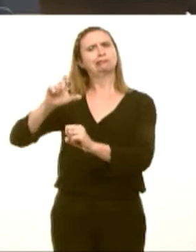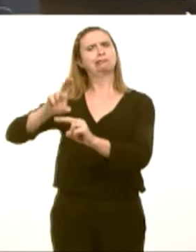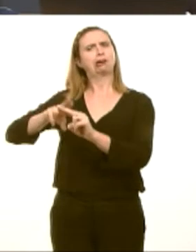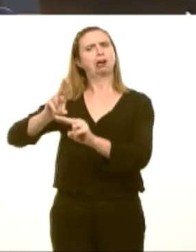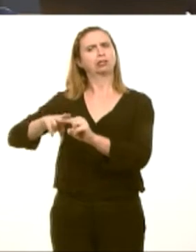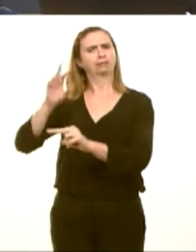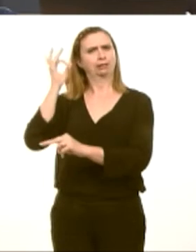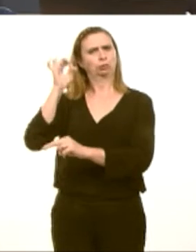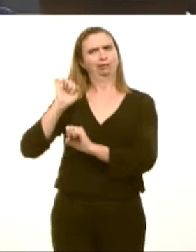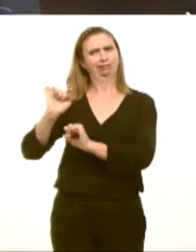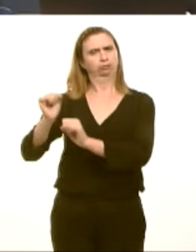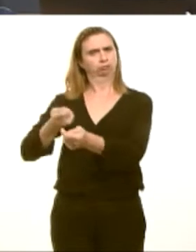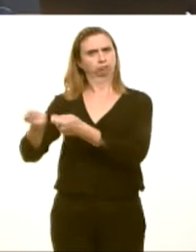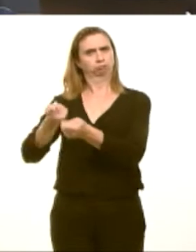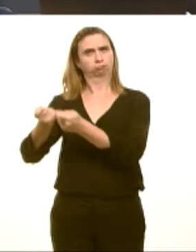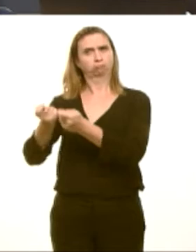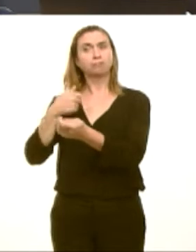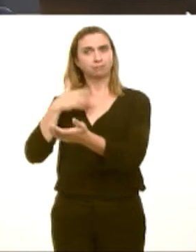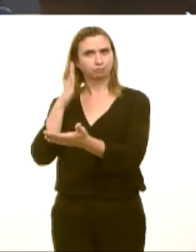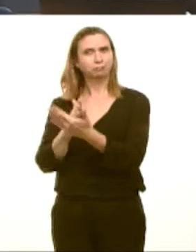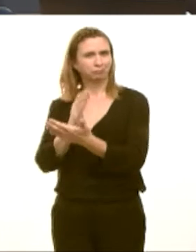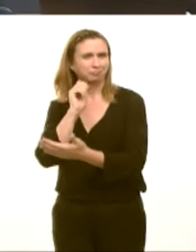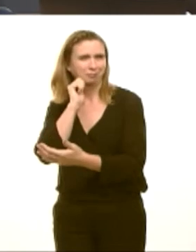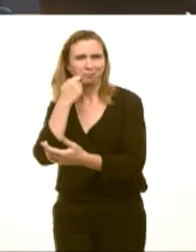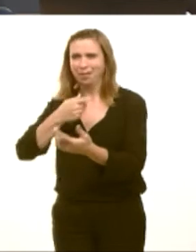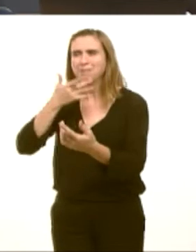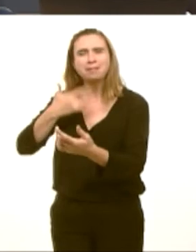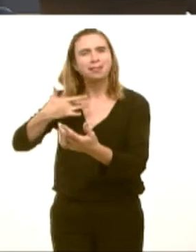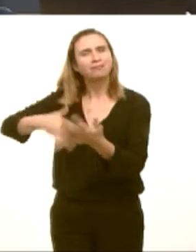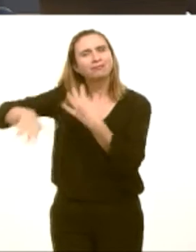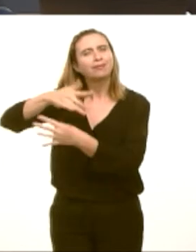Iím sure itíll be very much welcomed by local people, to see a shopping centre, which,